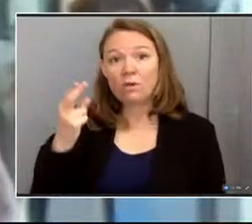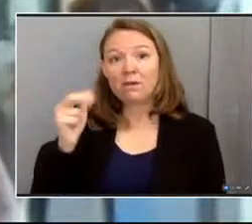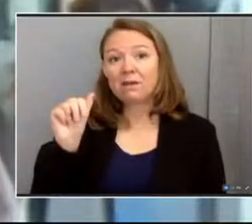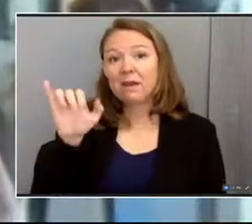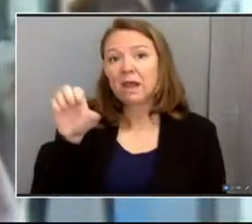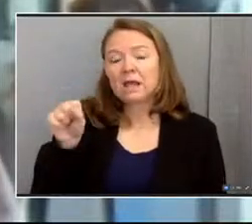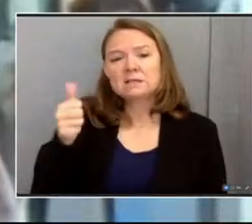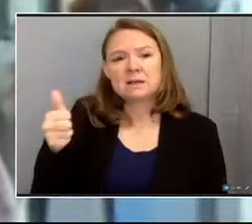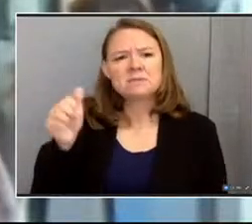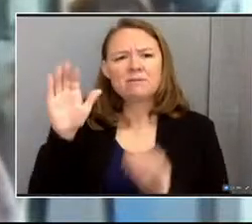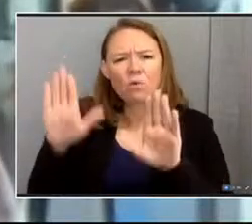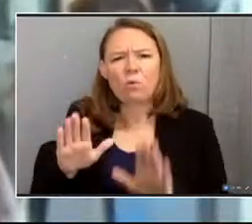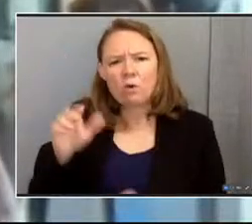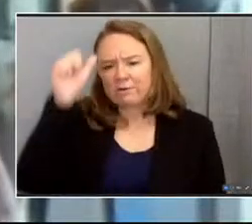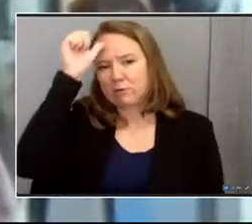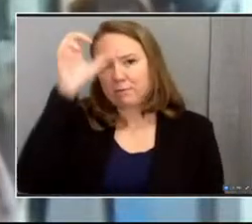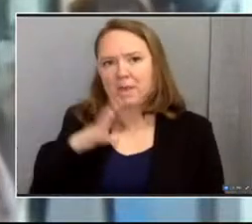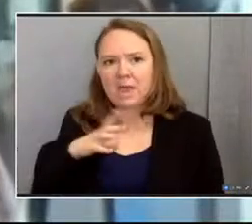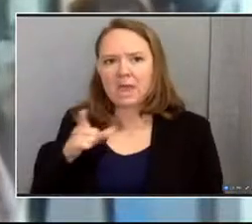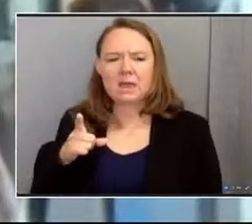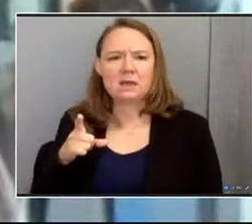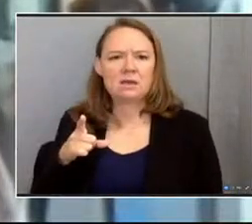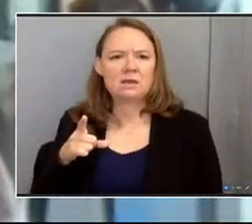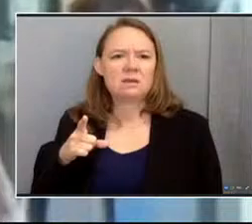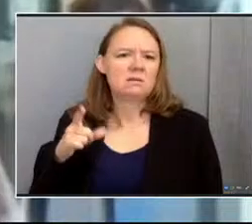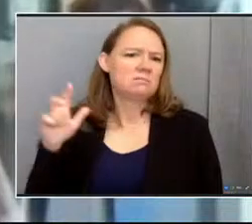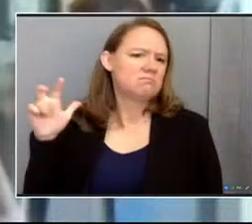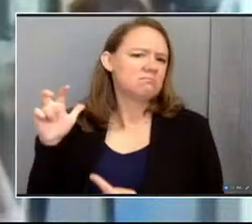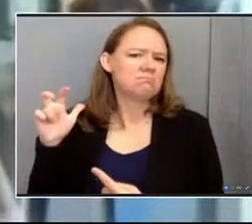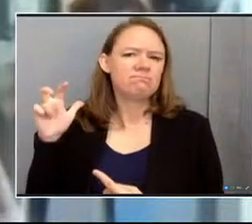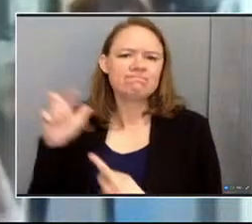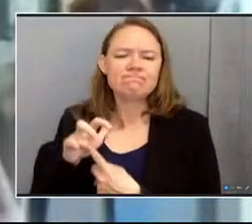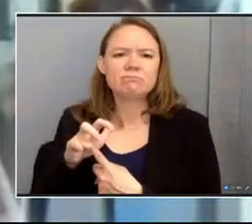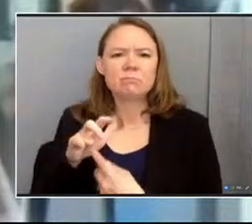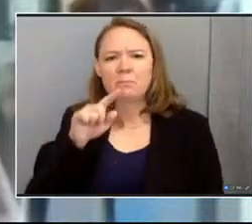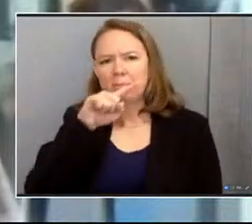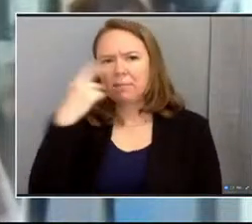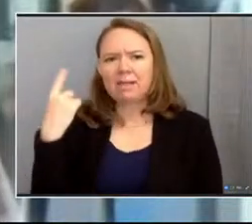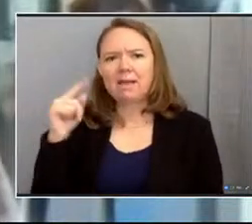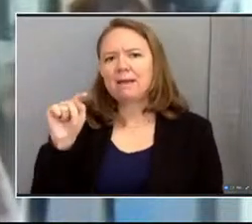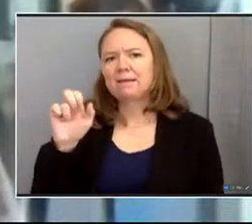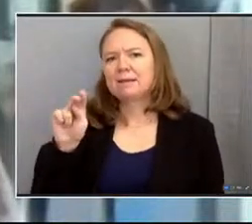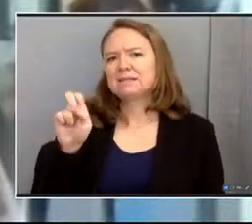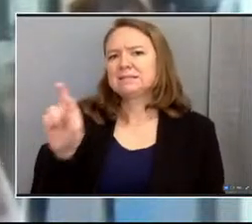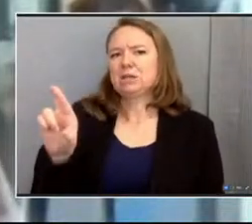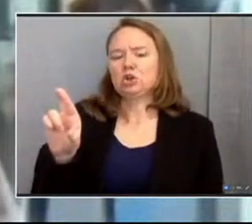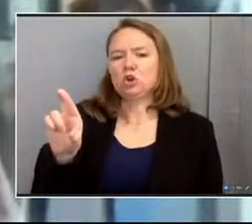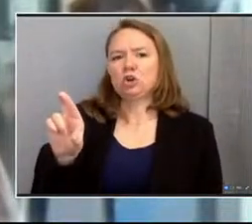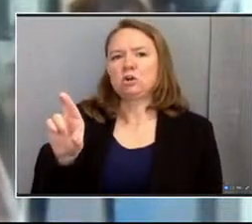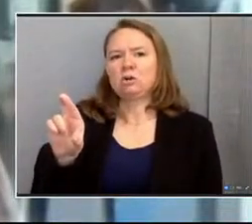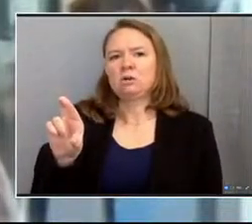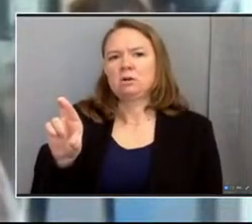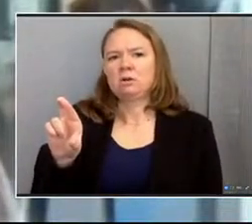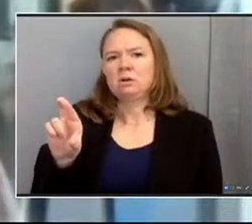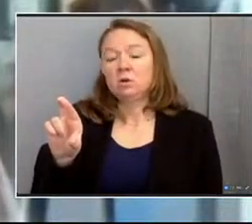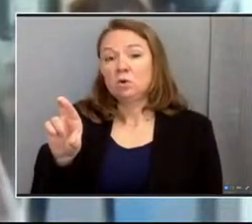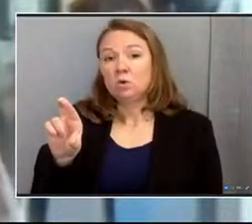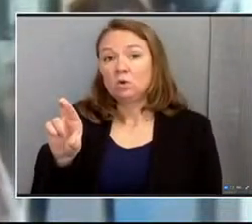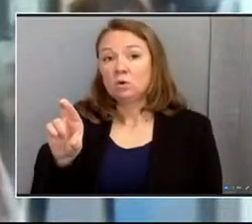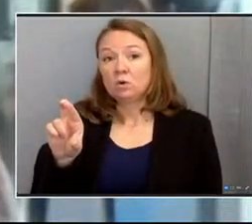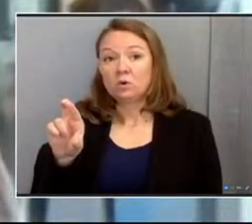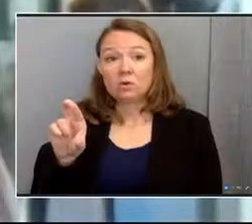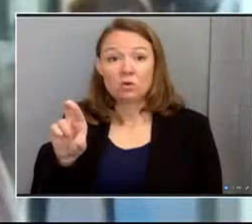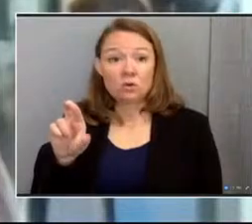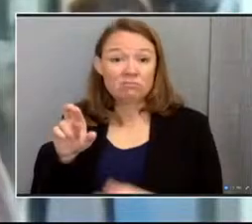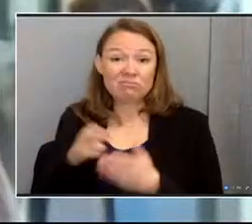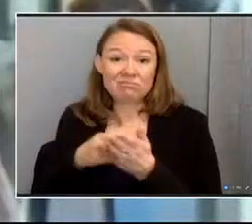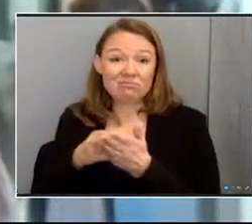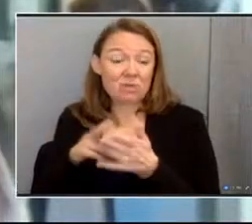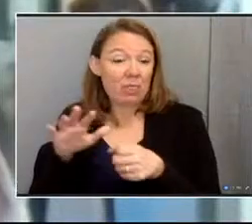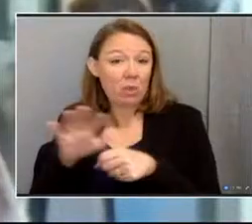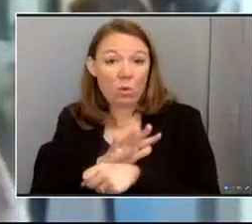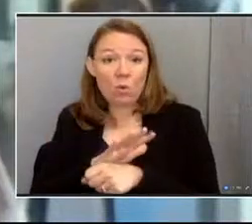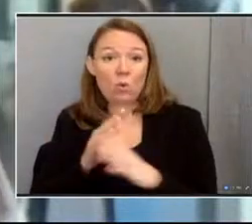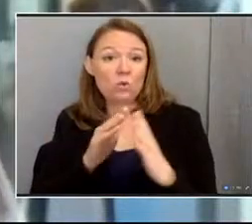exceptional black tenor who was making the entire of the city and community proud as he performed